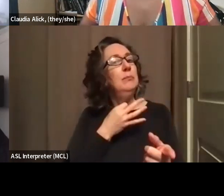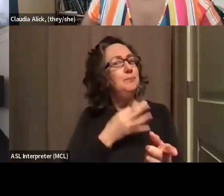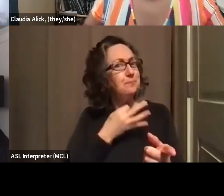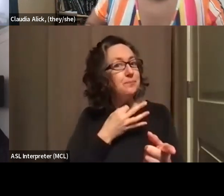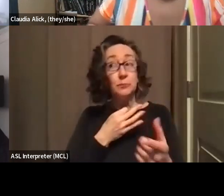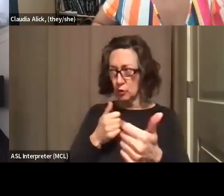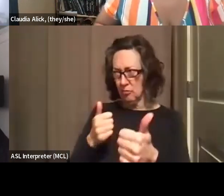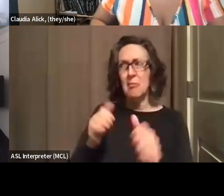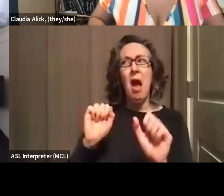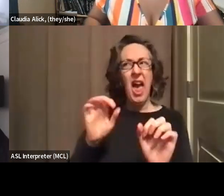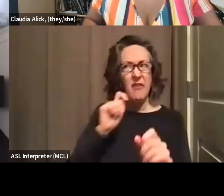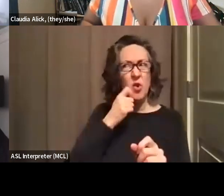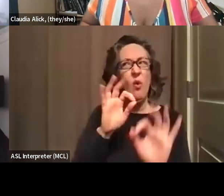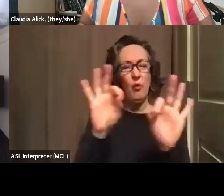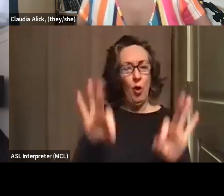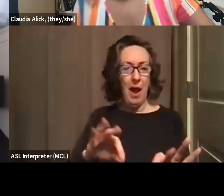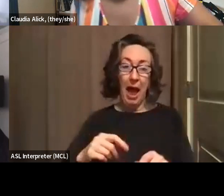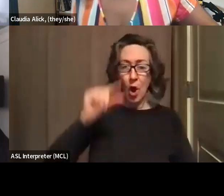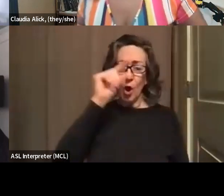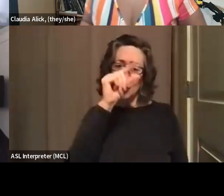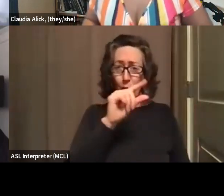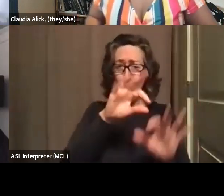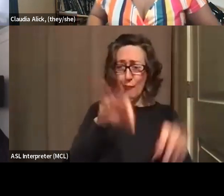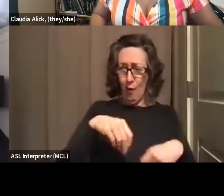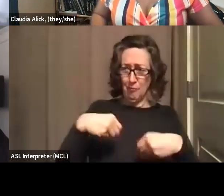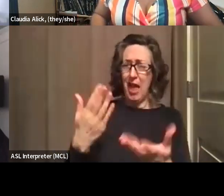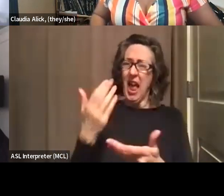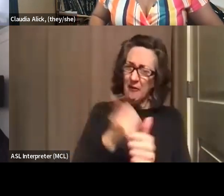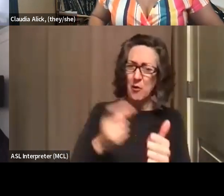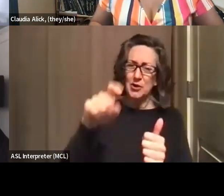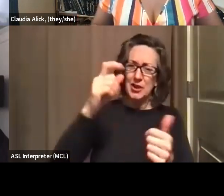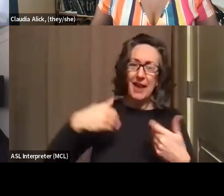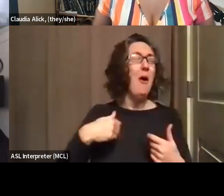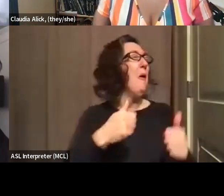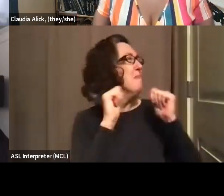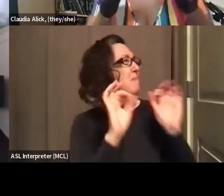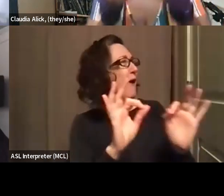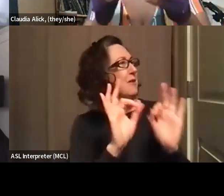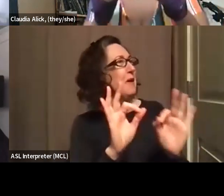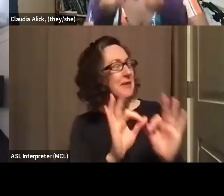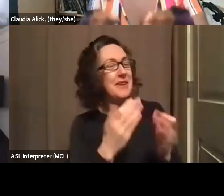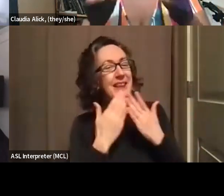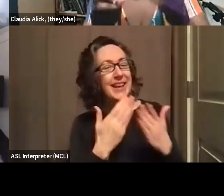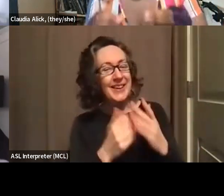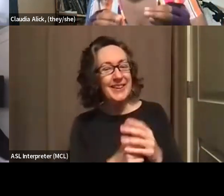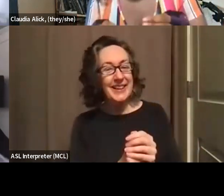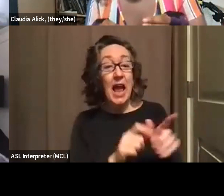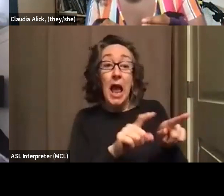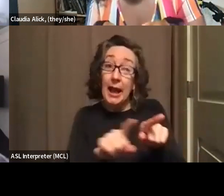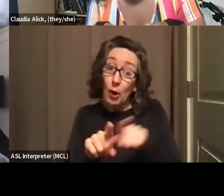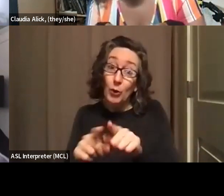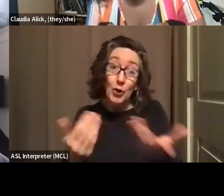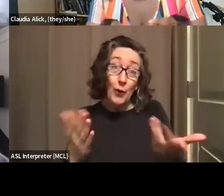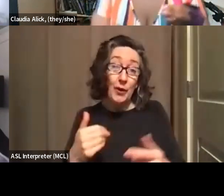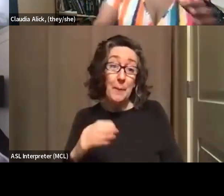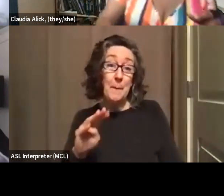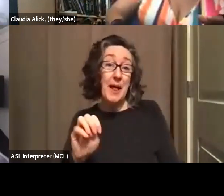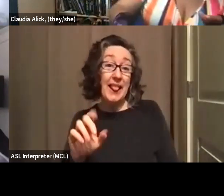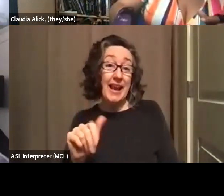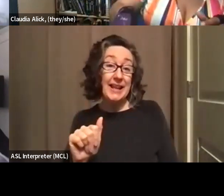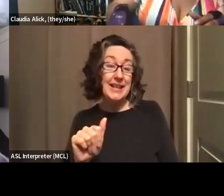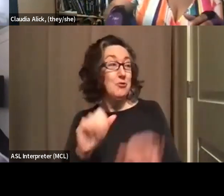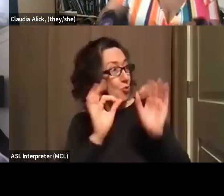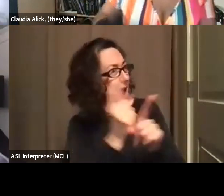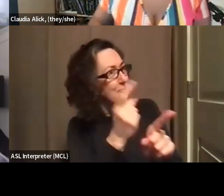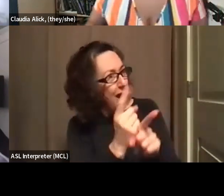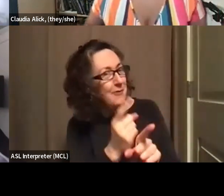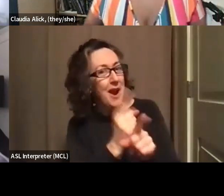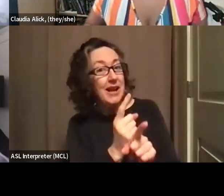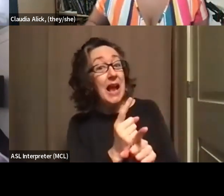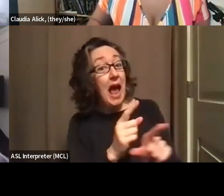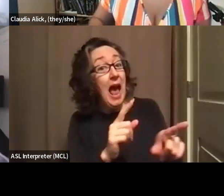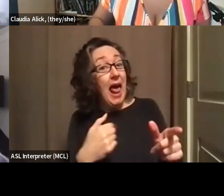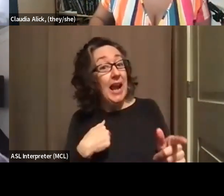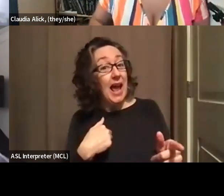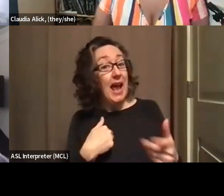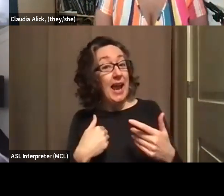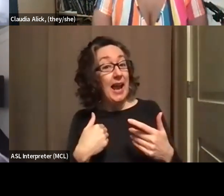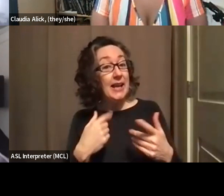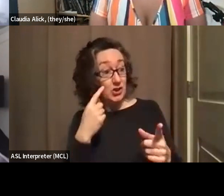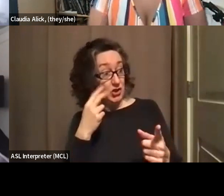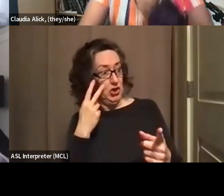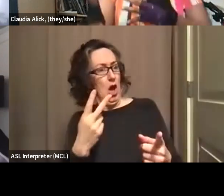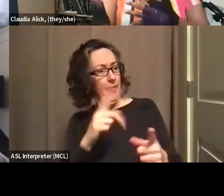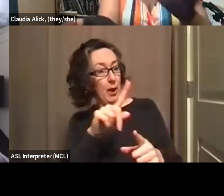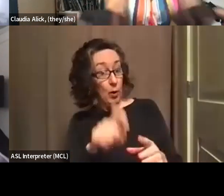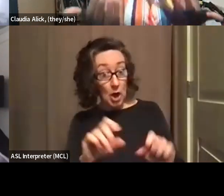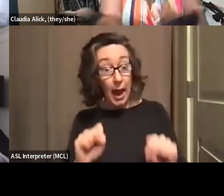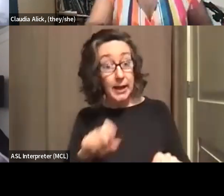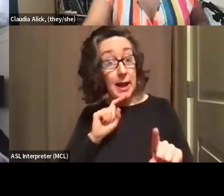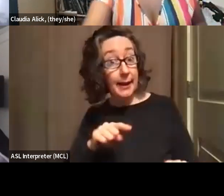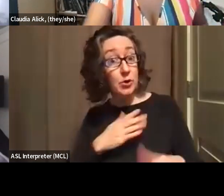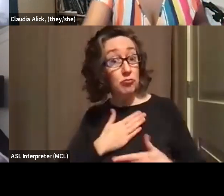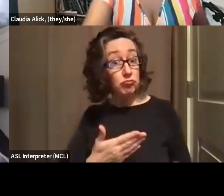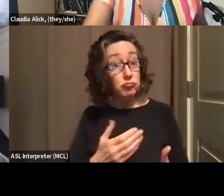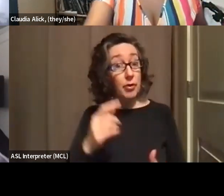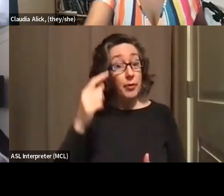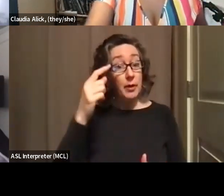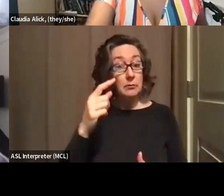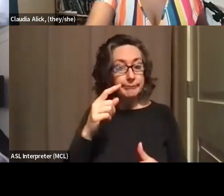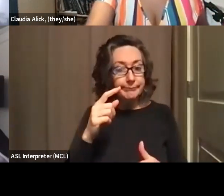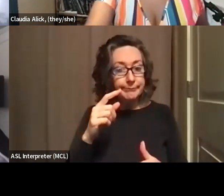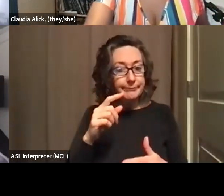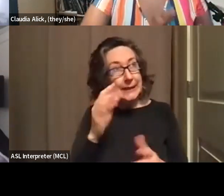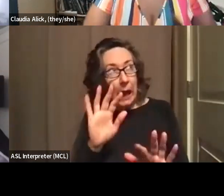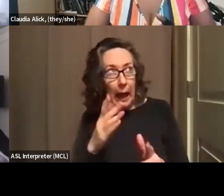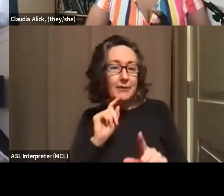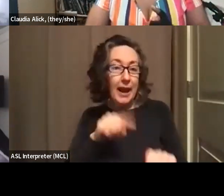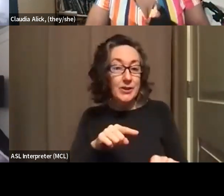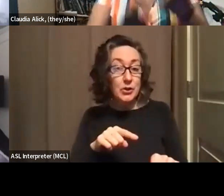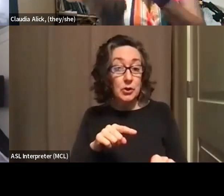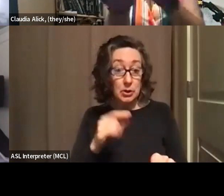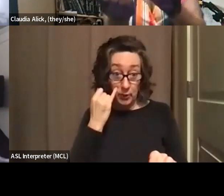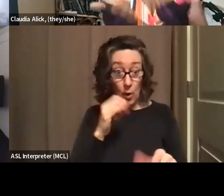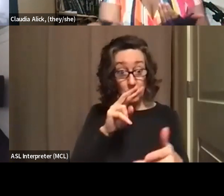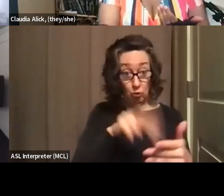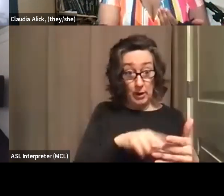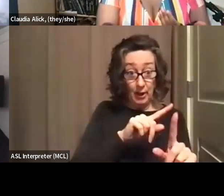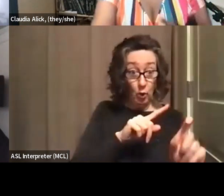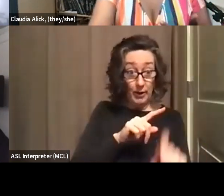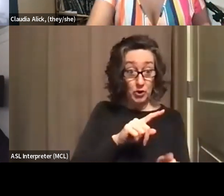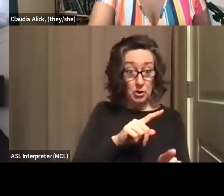I have a Google form for it because it's, like, everybody should have a rider.